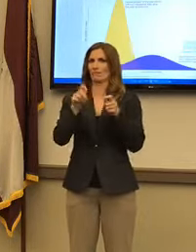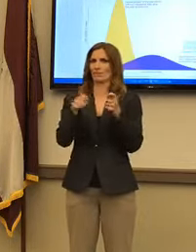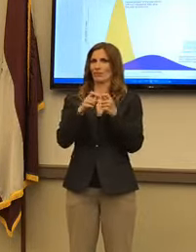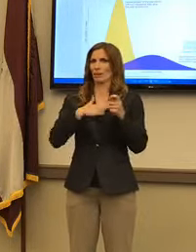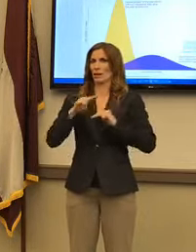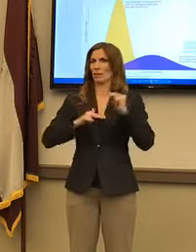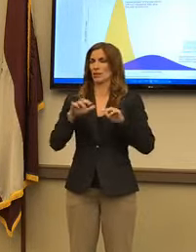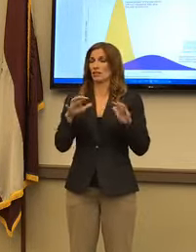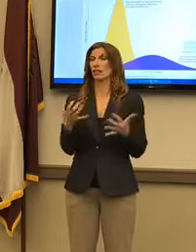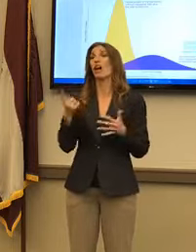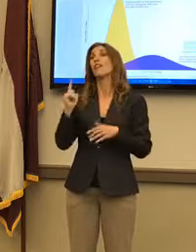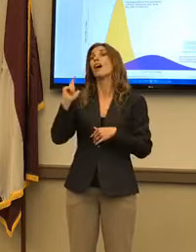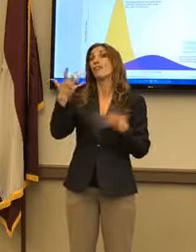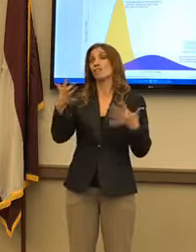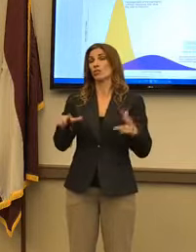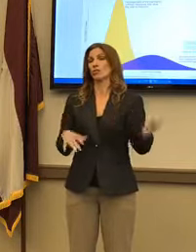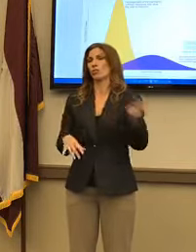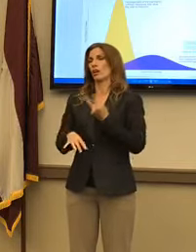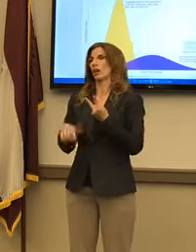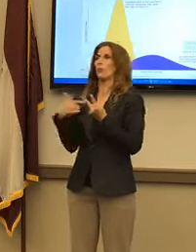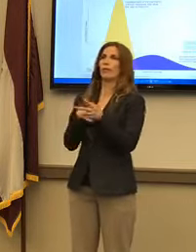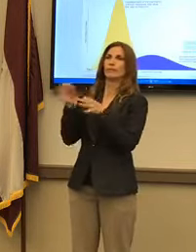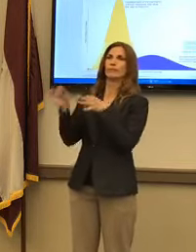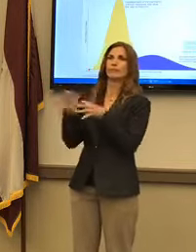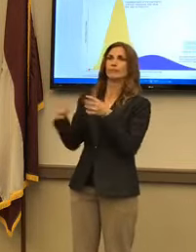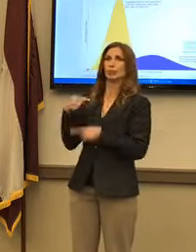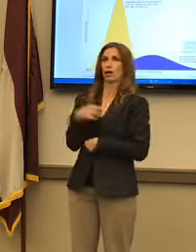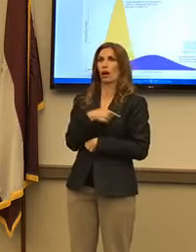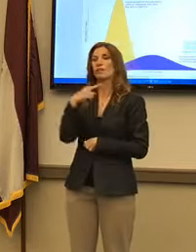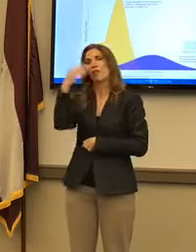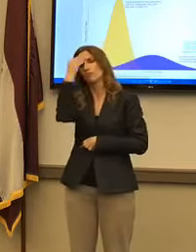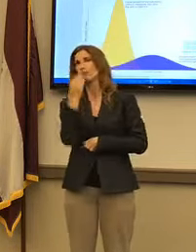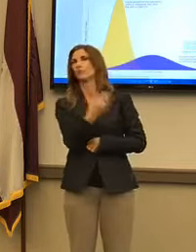that occurs after the visit and we are sending guidance to the these facilities